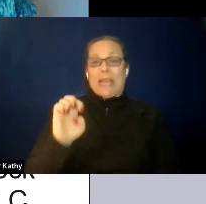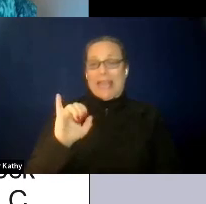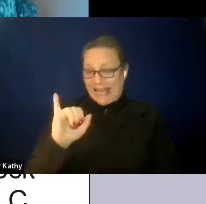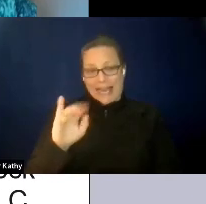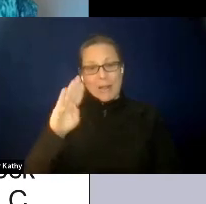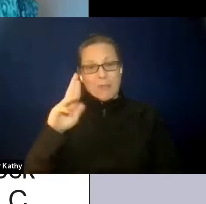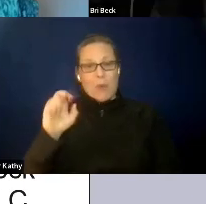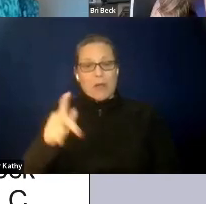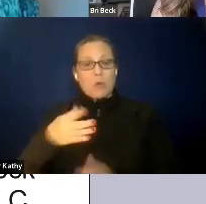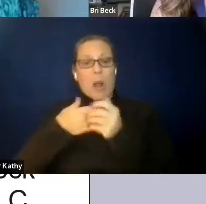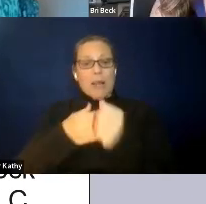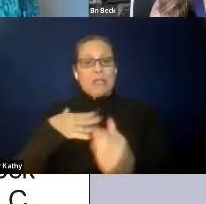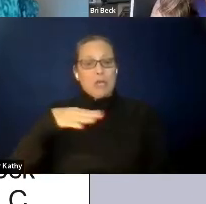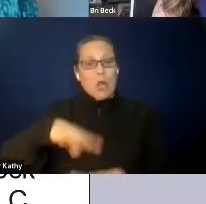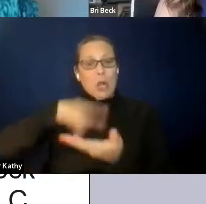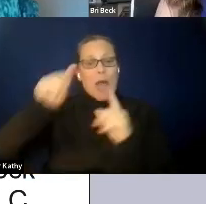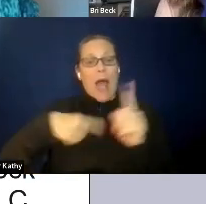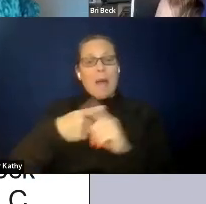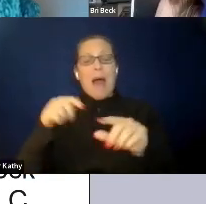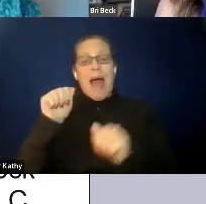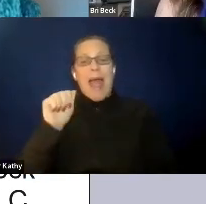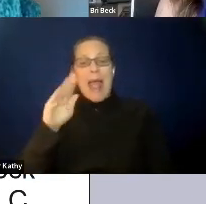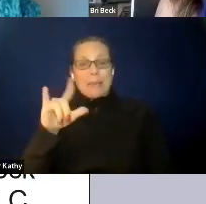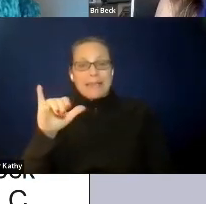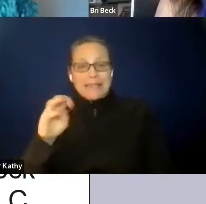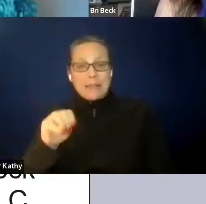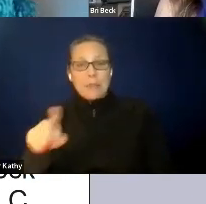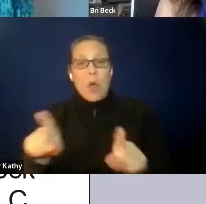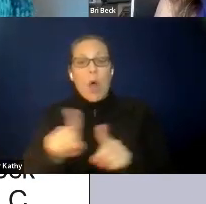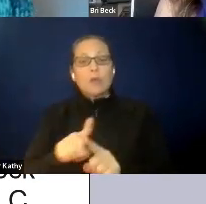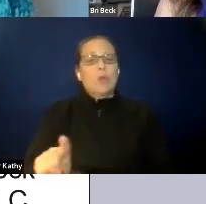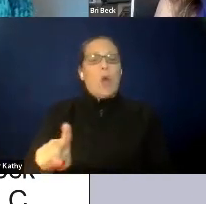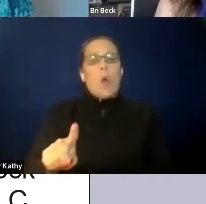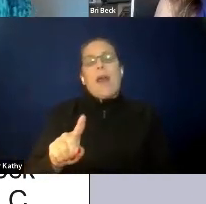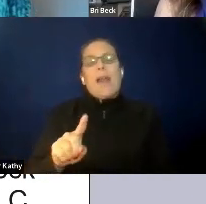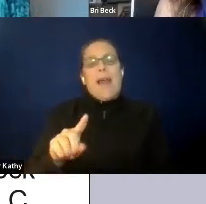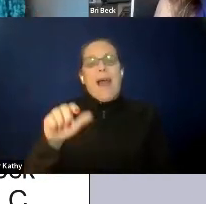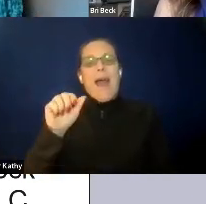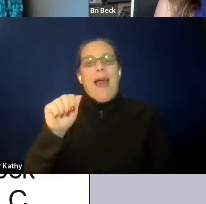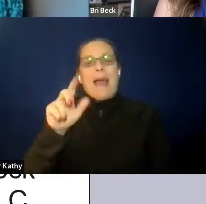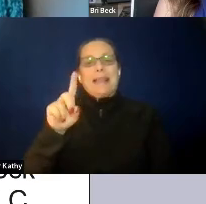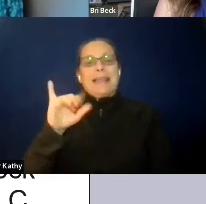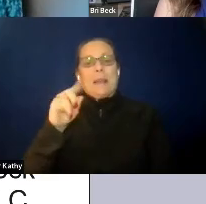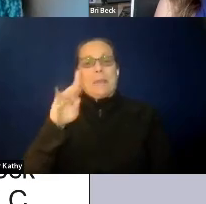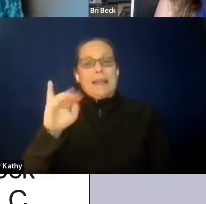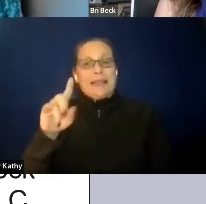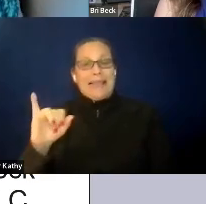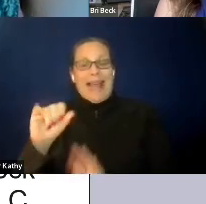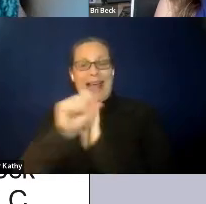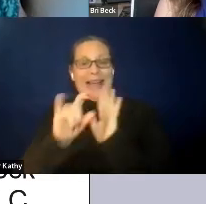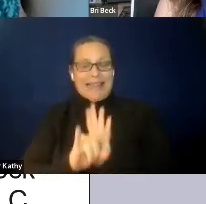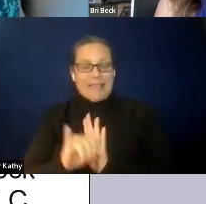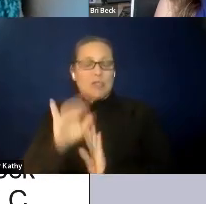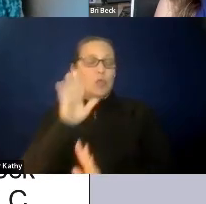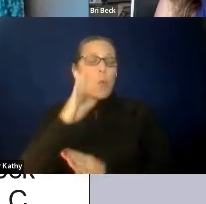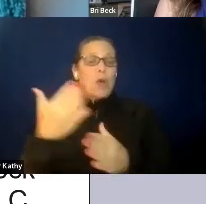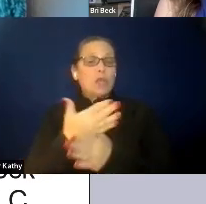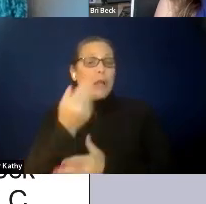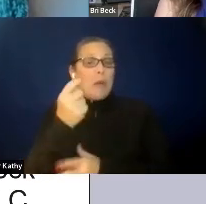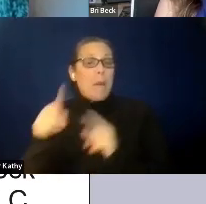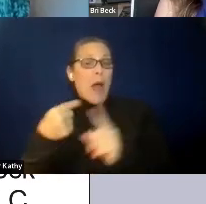where this is in everybody's everyday work. It's my pleasure to introduce Bri Beck around ableism and disability identity. Bri will share more